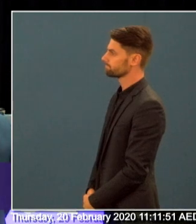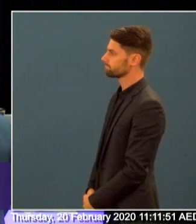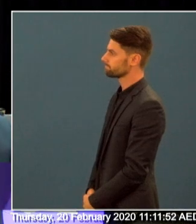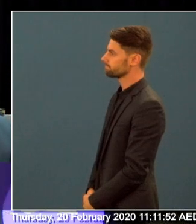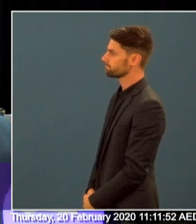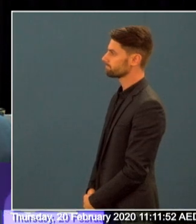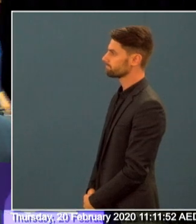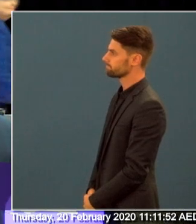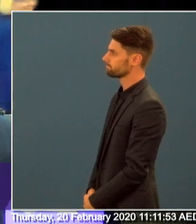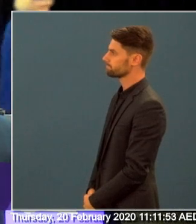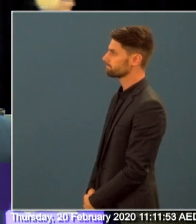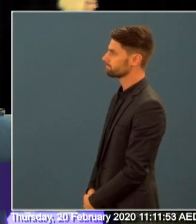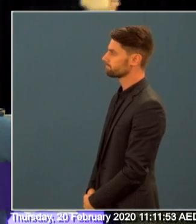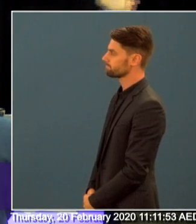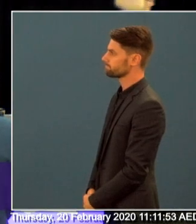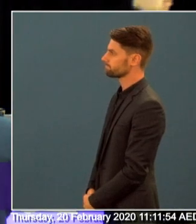The Royal Commission has adjourned. RESUMED (11:37 am)